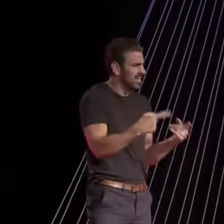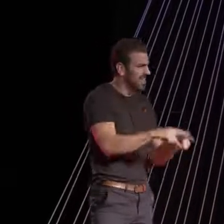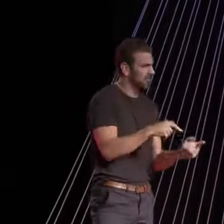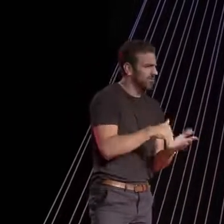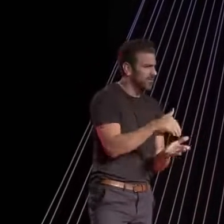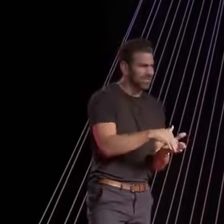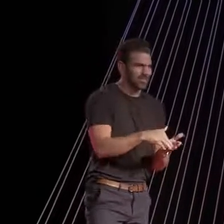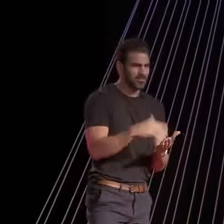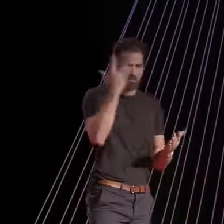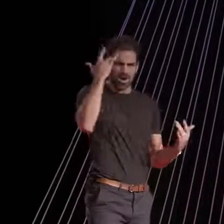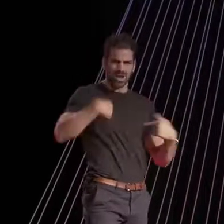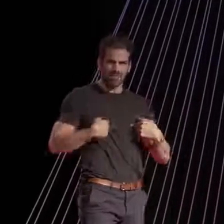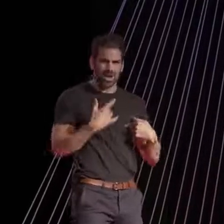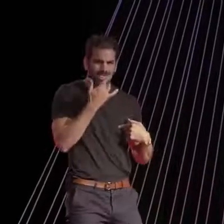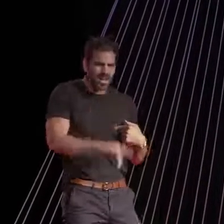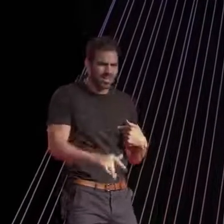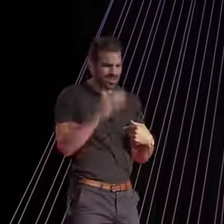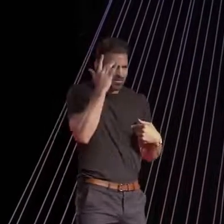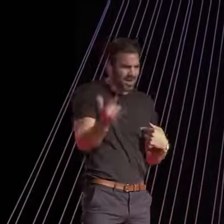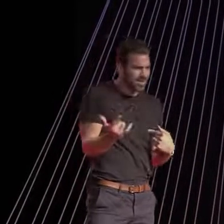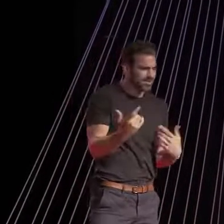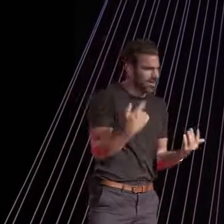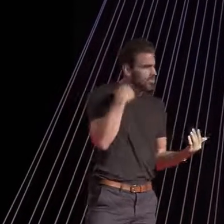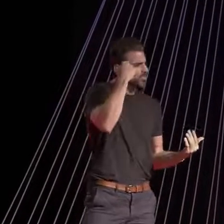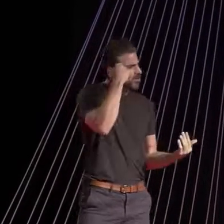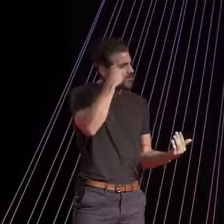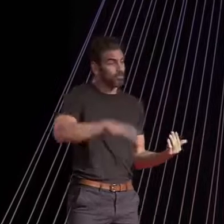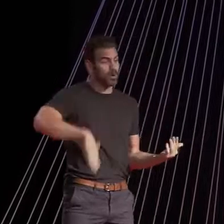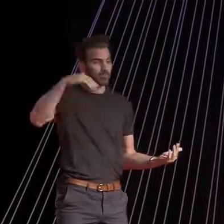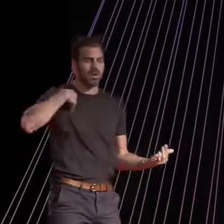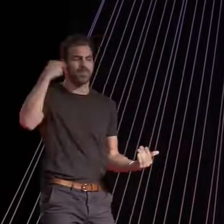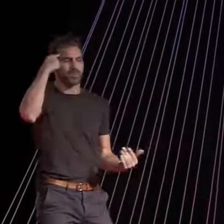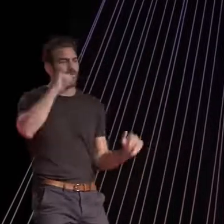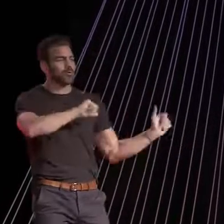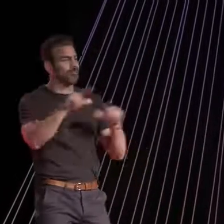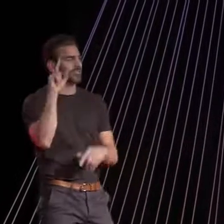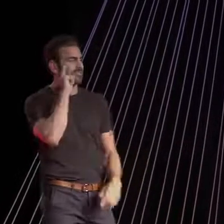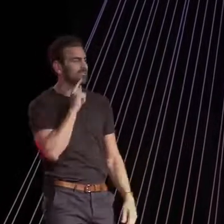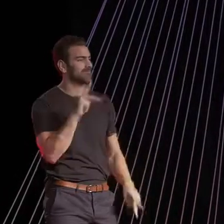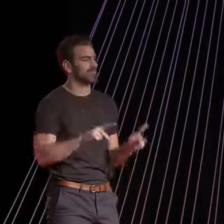and i kept asking myself why is this happening and why is this happening so often why am i